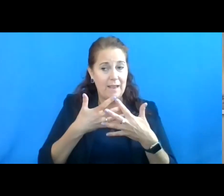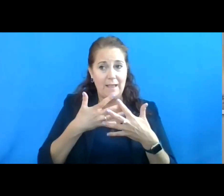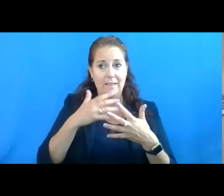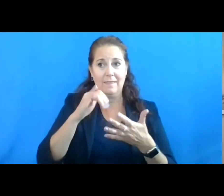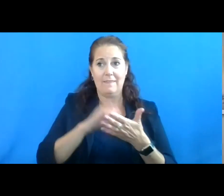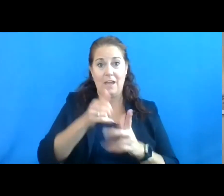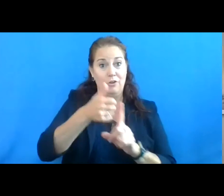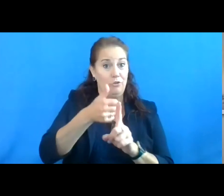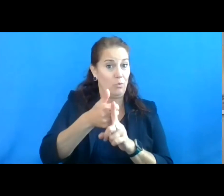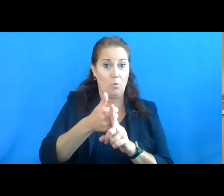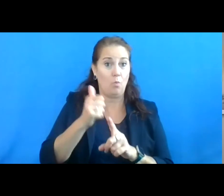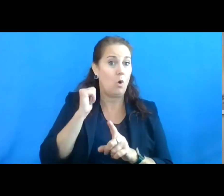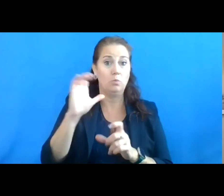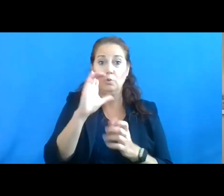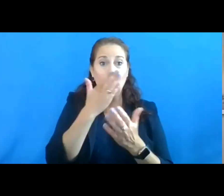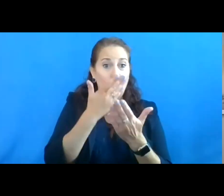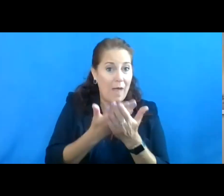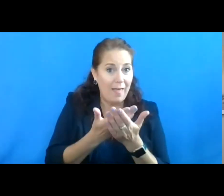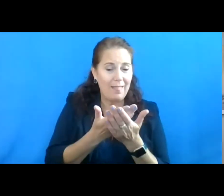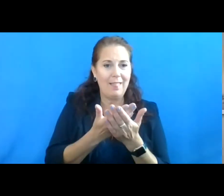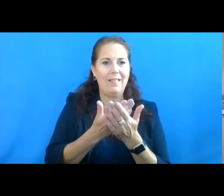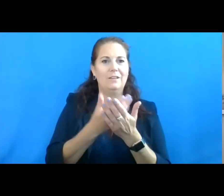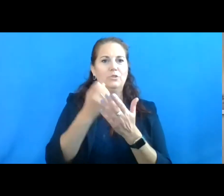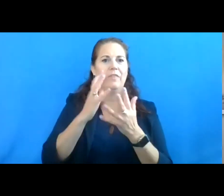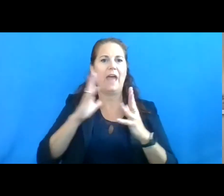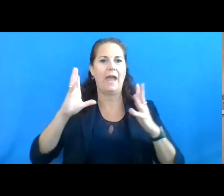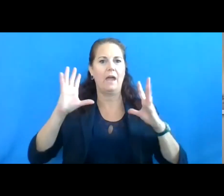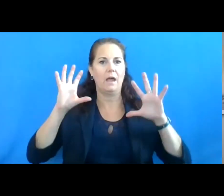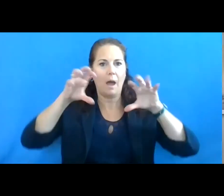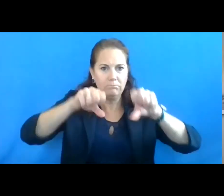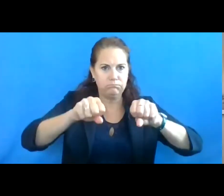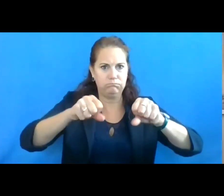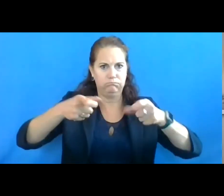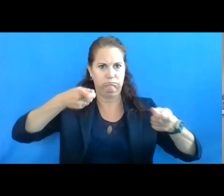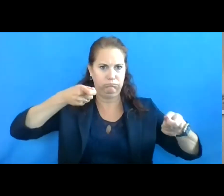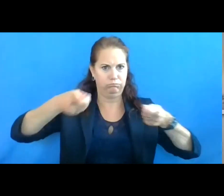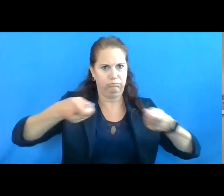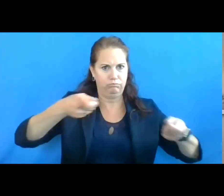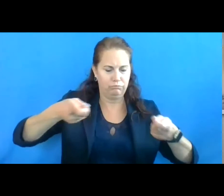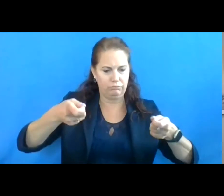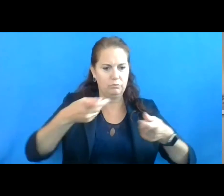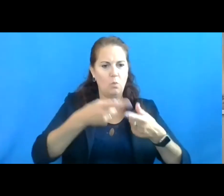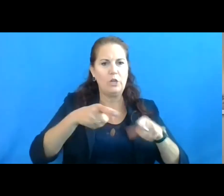not going to do well so they dominate and control a lot of what you do.